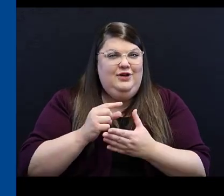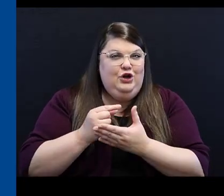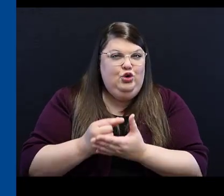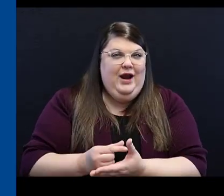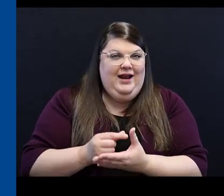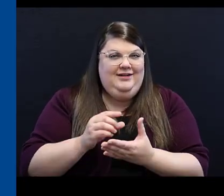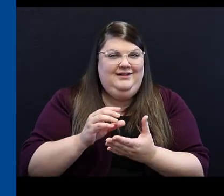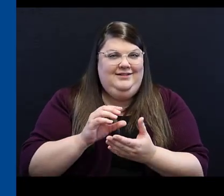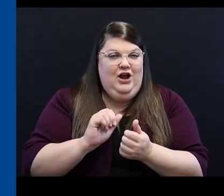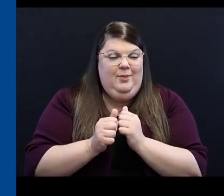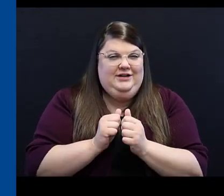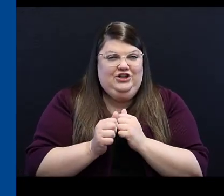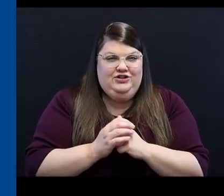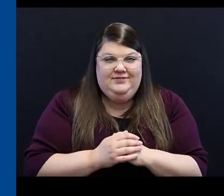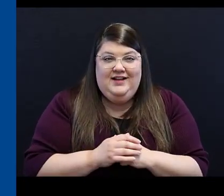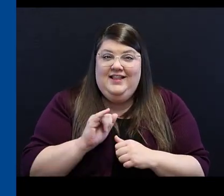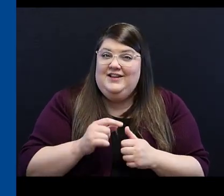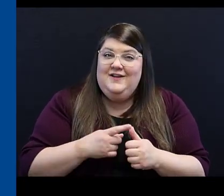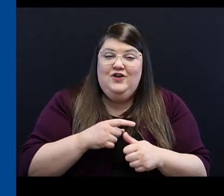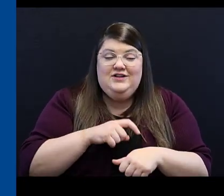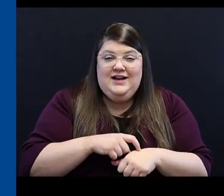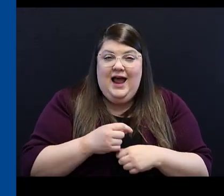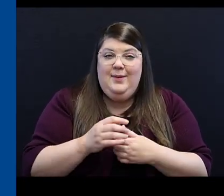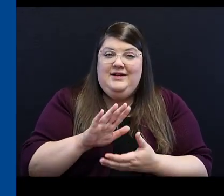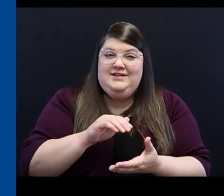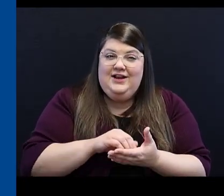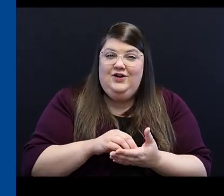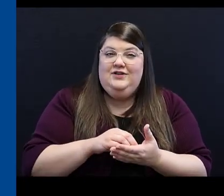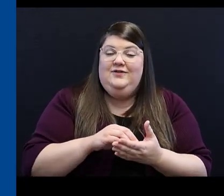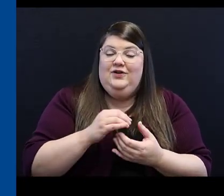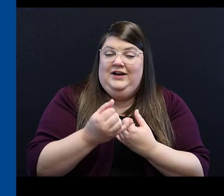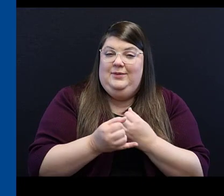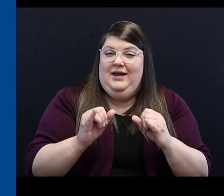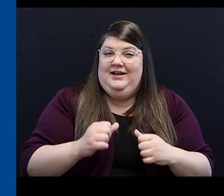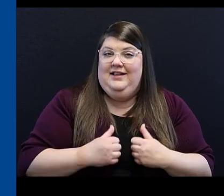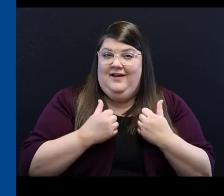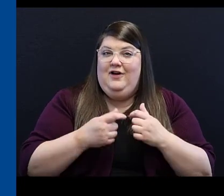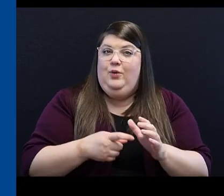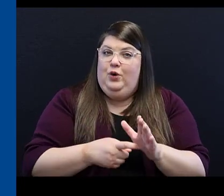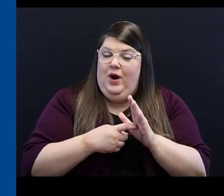This is the first time Centers for Independent Living are a required partner in a model demonstration